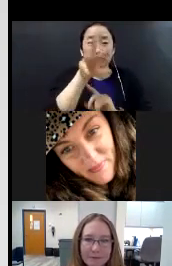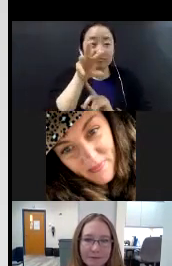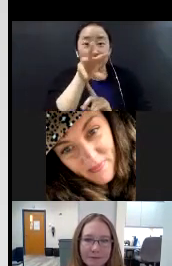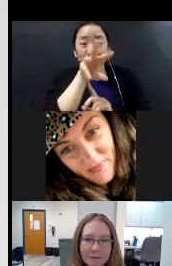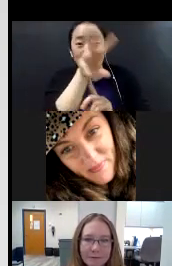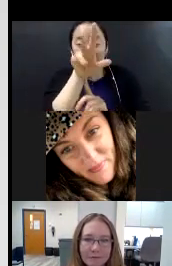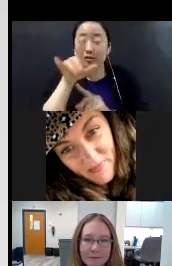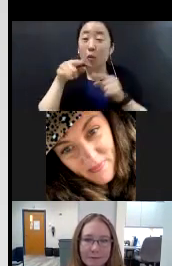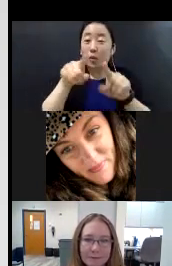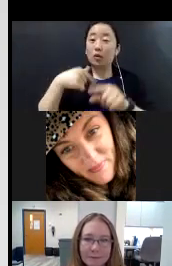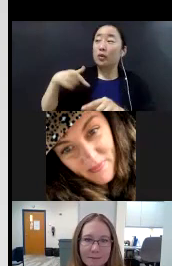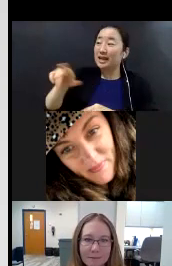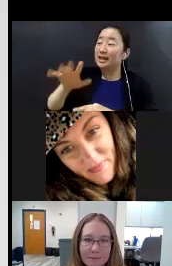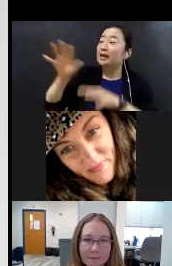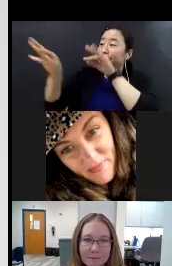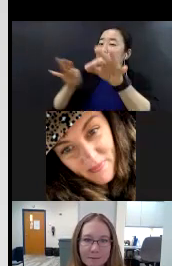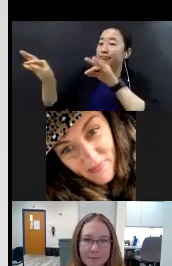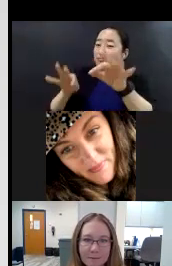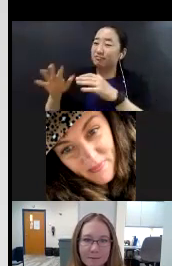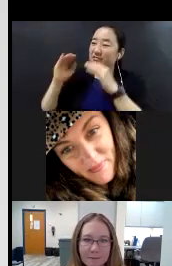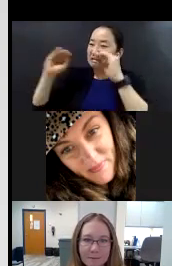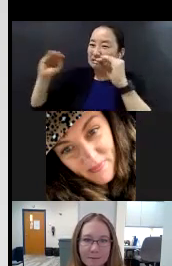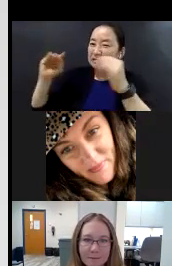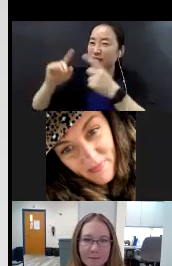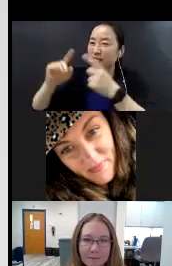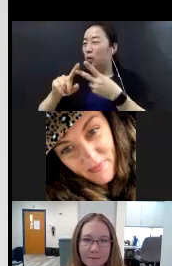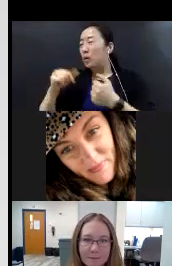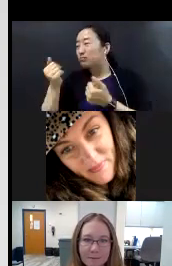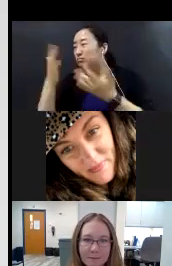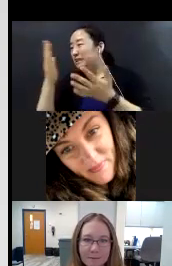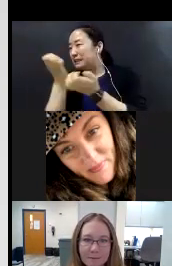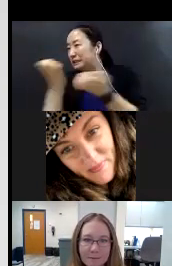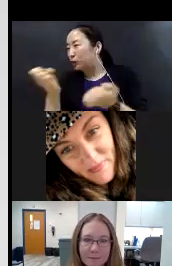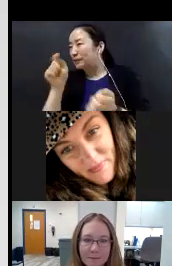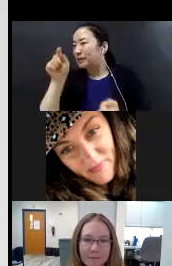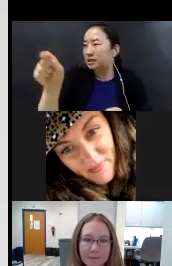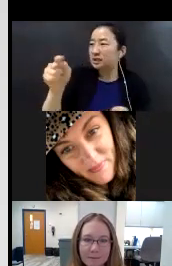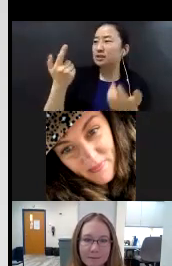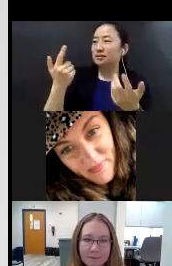EQUIPMENT, HOW EQUIPMENT MIGHT NEED TO BE SET UP SO THE PATIENT CAN ACCESS FROM THE WHEELCHAIR, AS